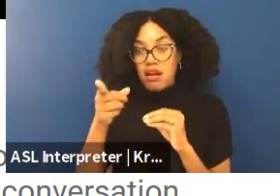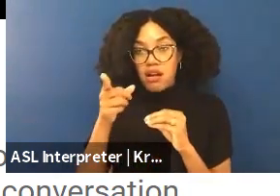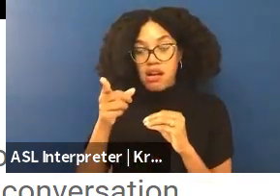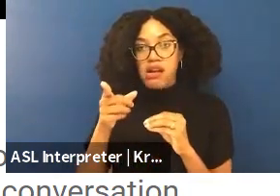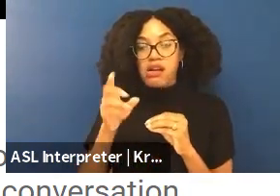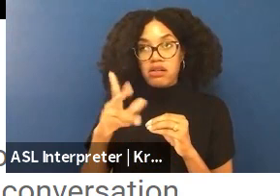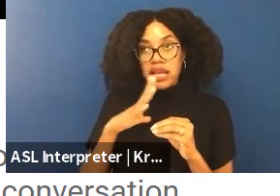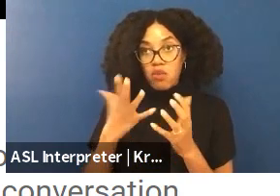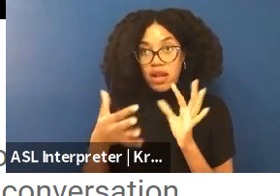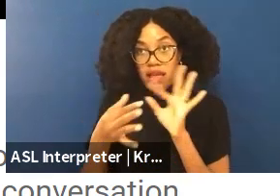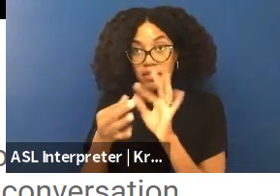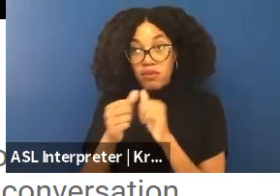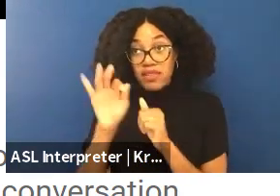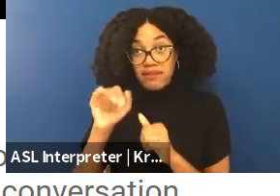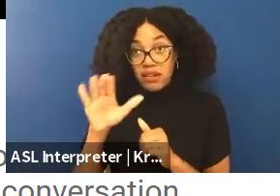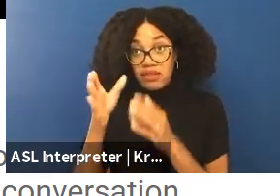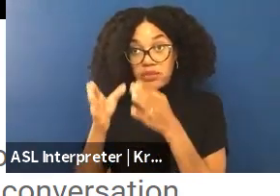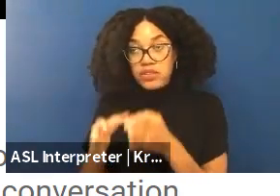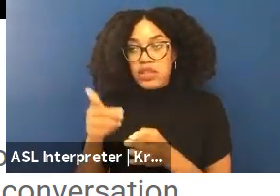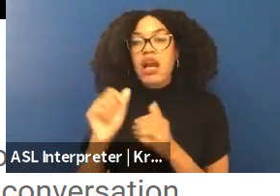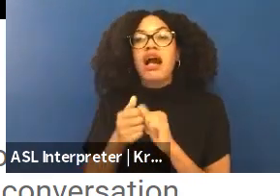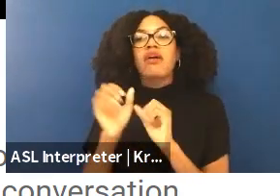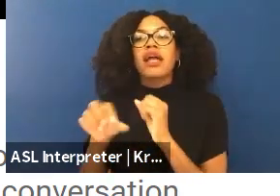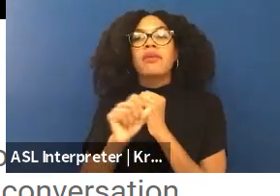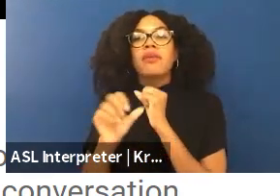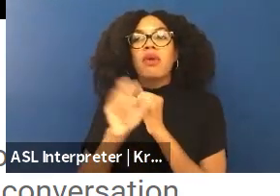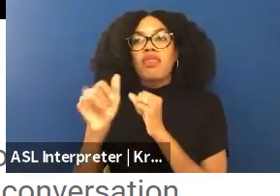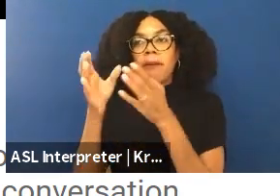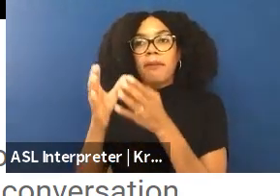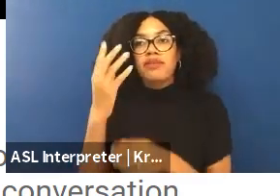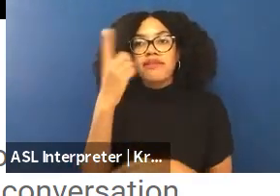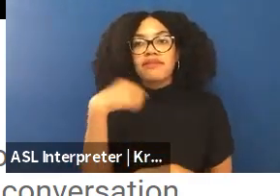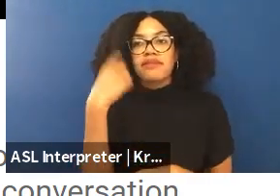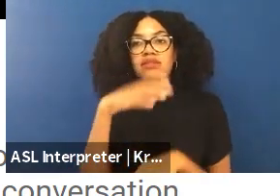even on your own campus because it-- they're looking for street credit